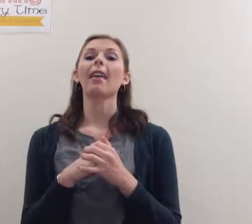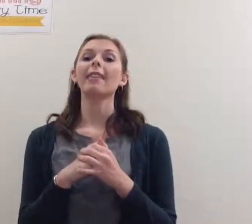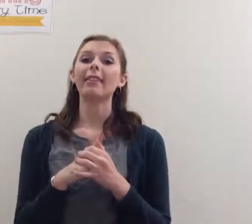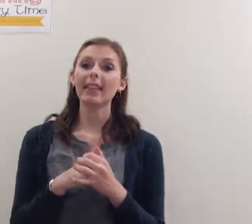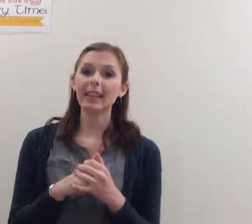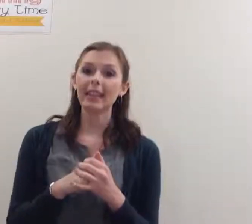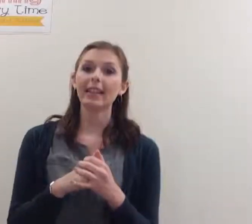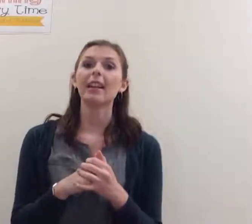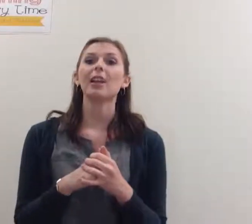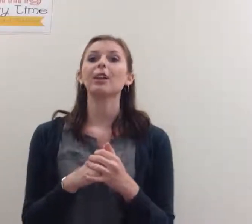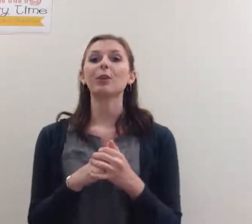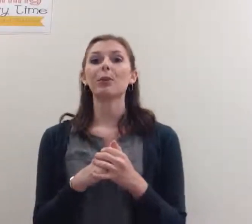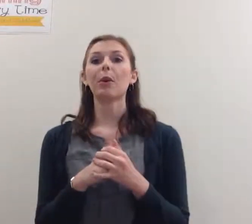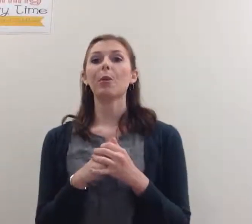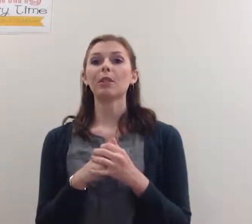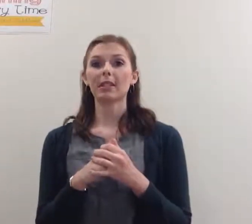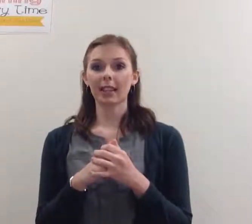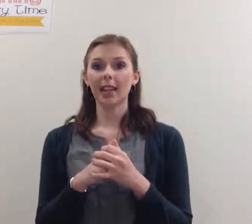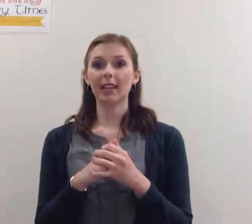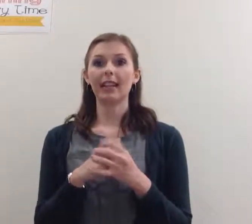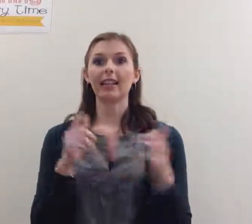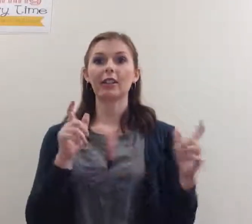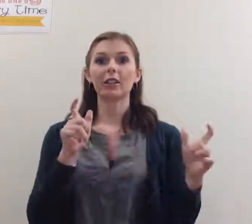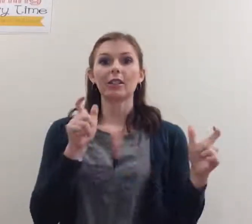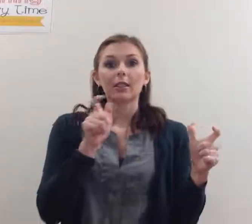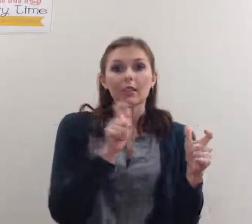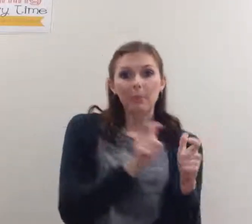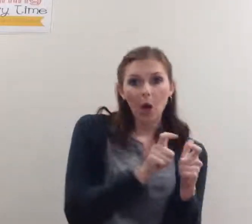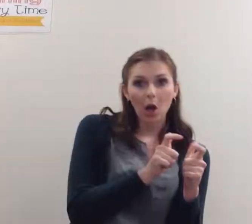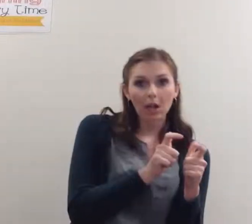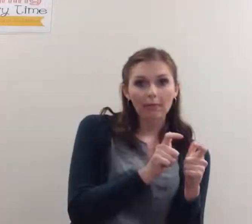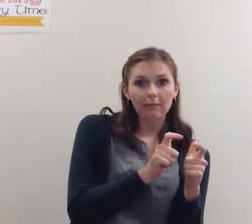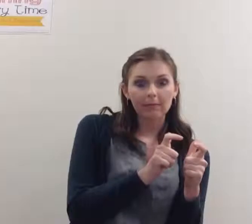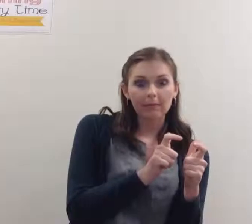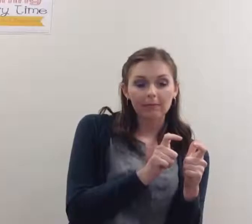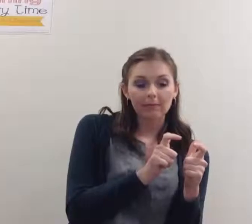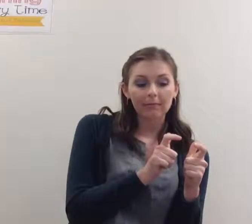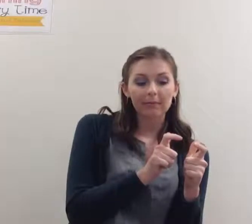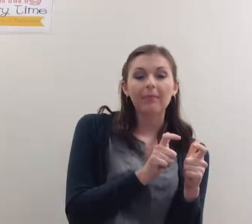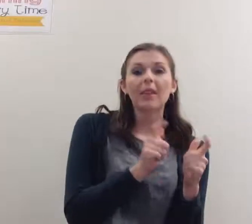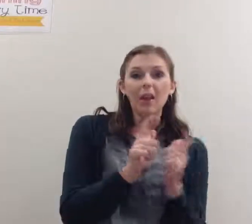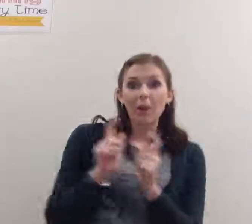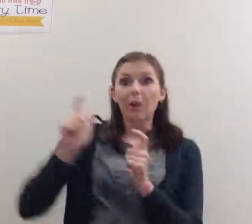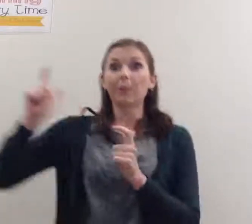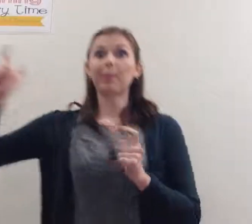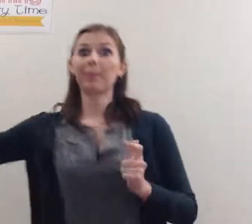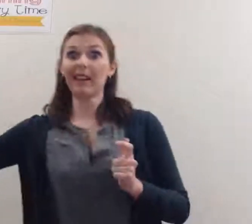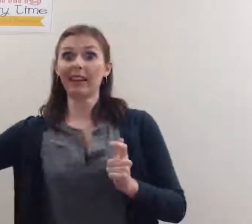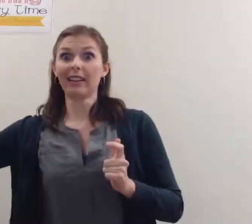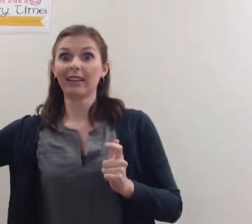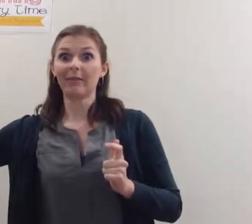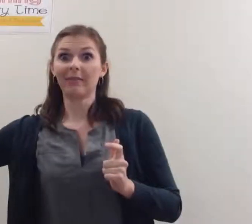Then you will sign either small.... or.... big.